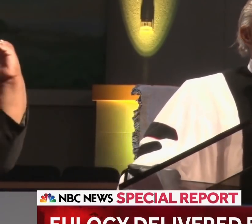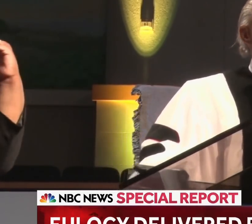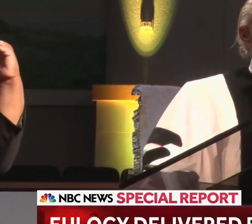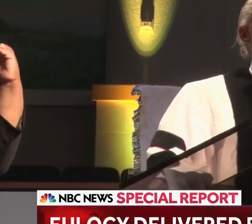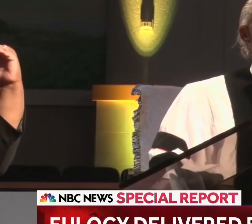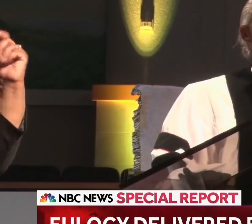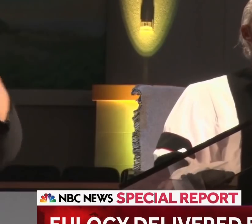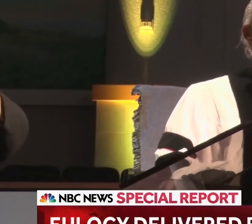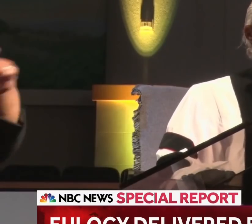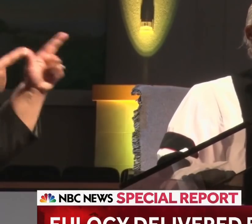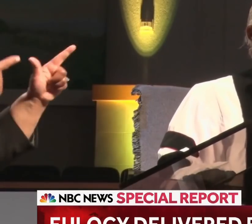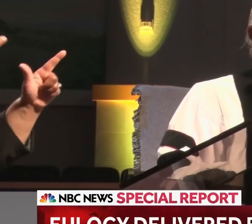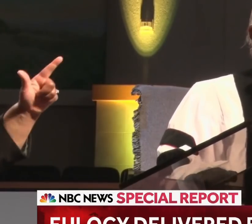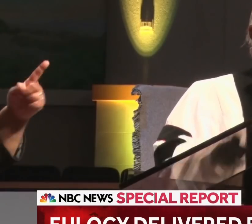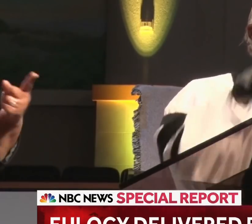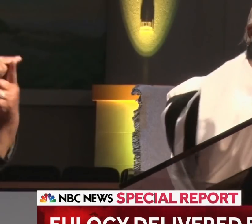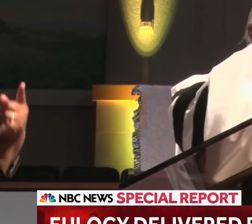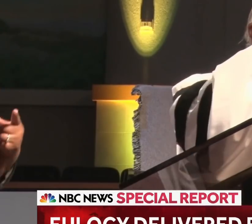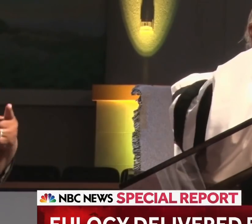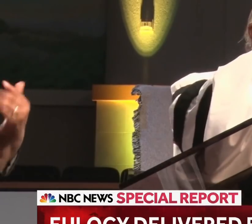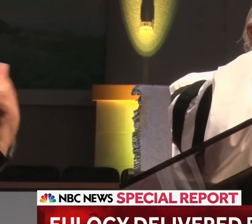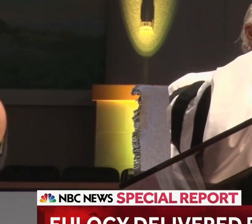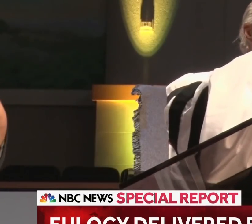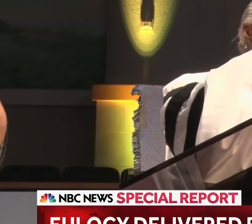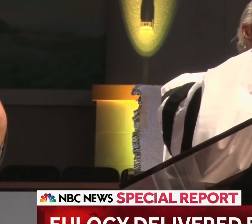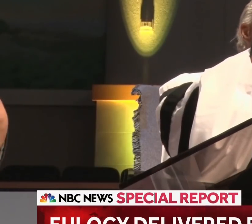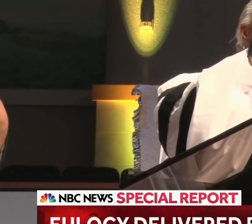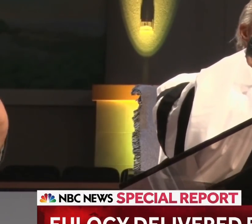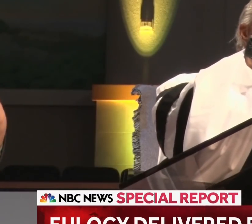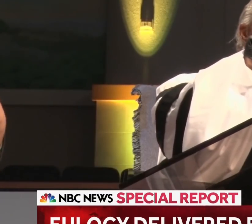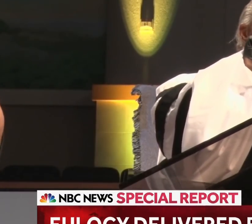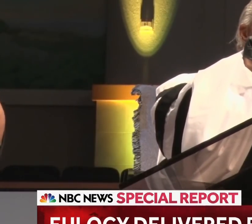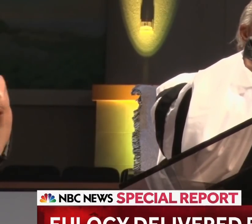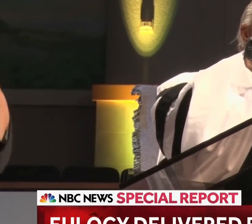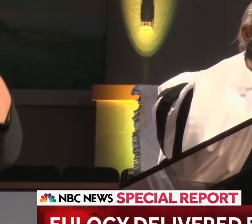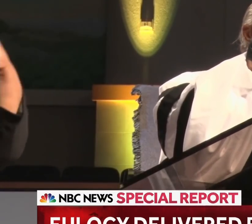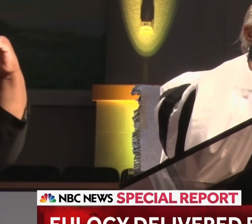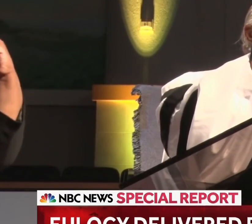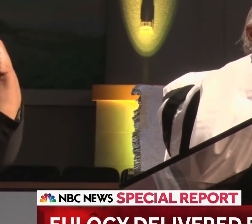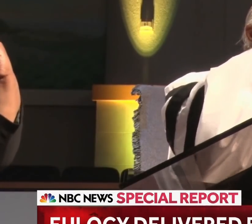THE MOVEMENT WON’T REST. UNTIL WE GET JUSTICE.